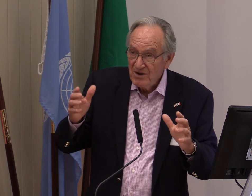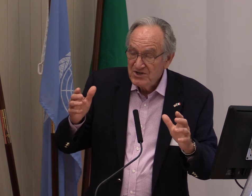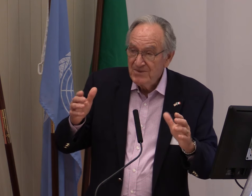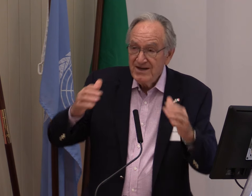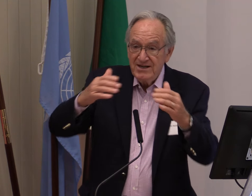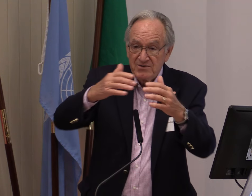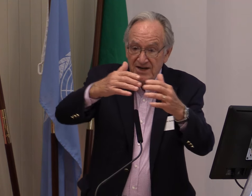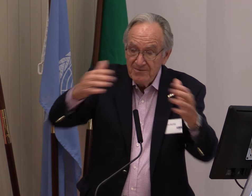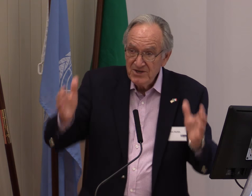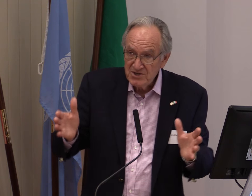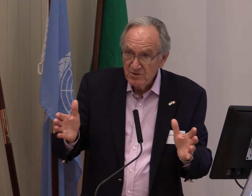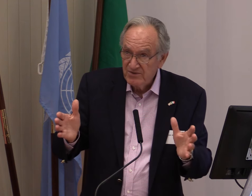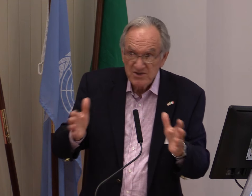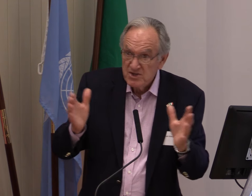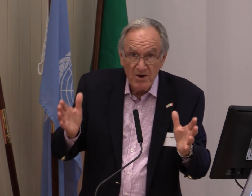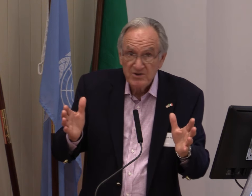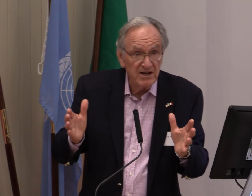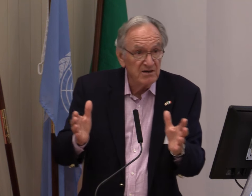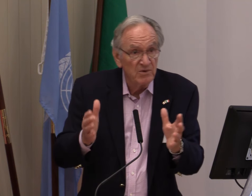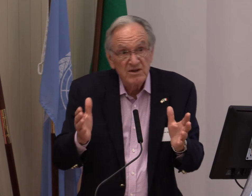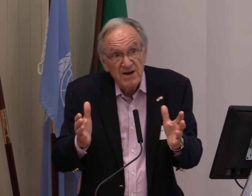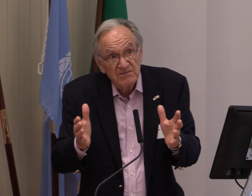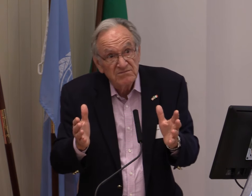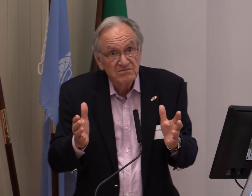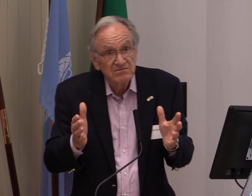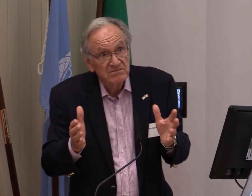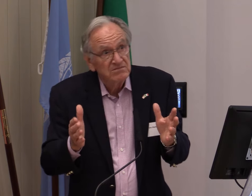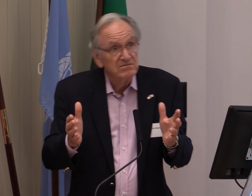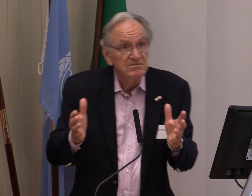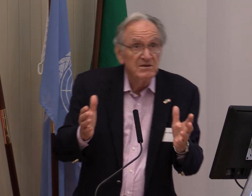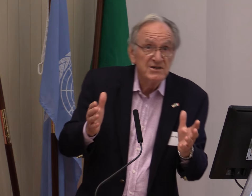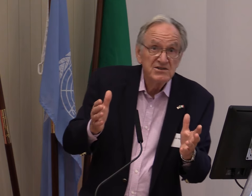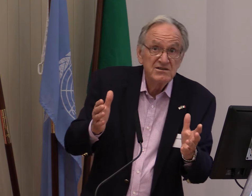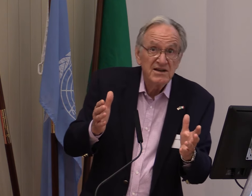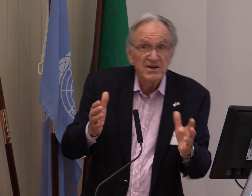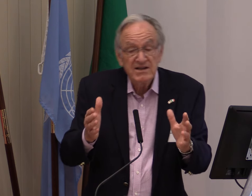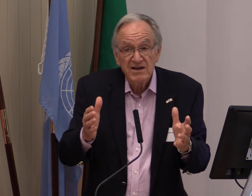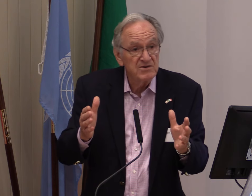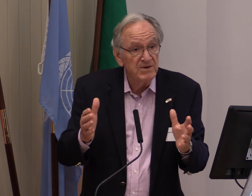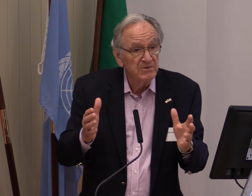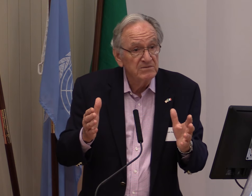borrowed money, an empty store front, it was a small town of only about 7 or 8,000 people.